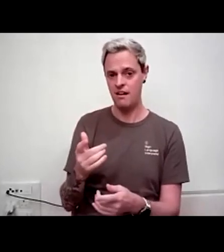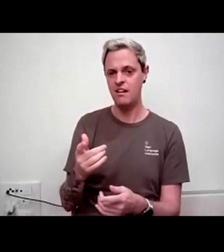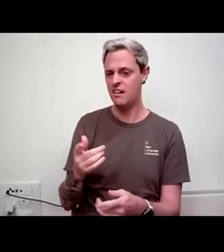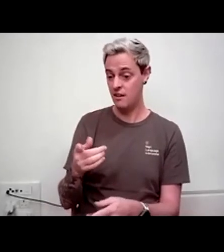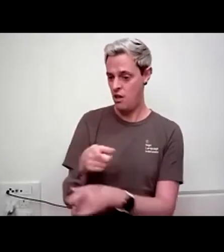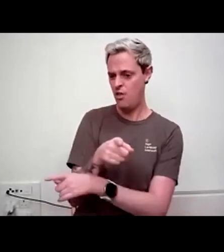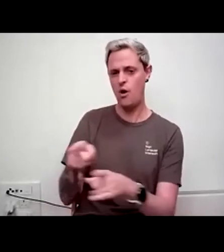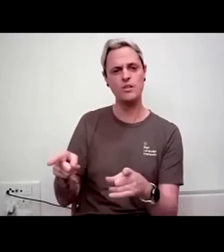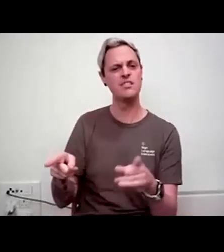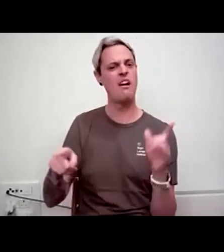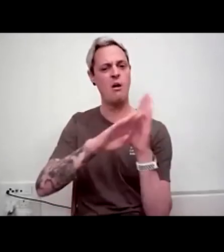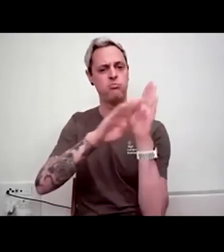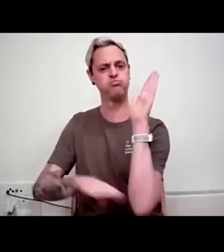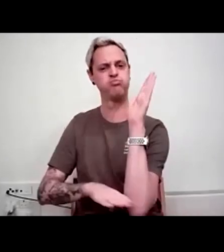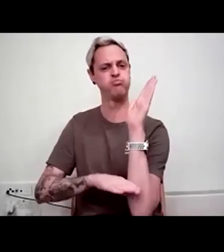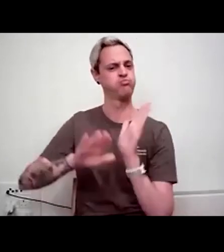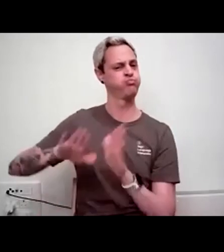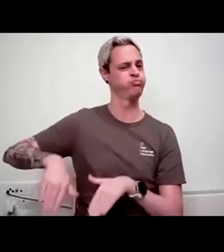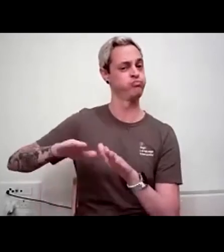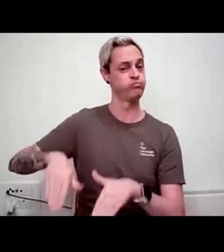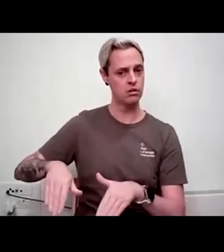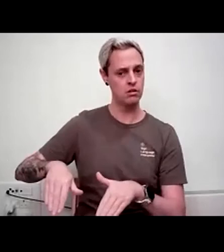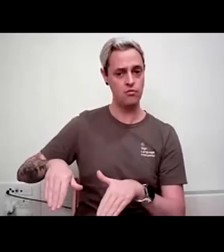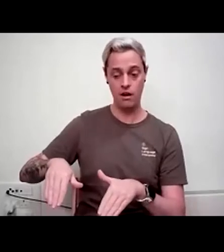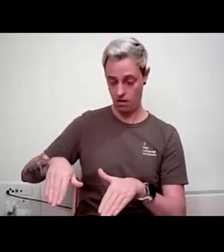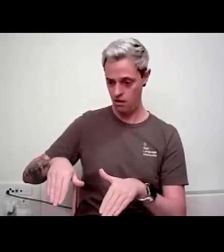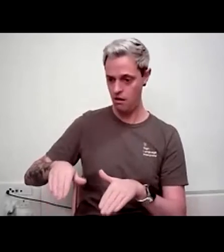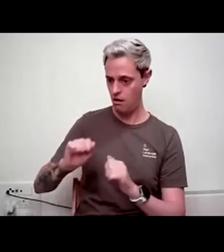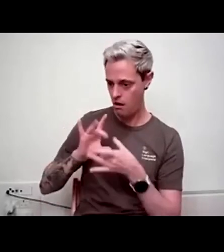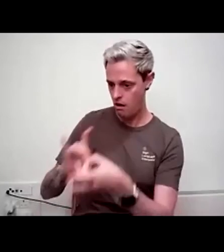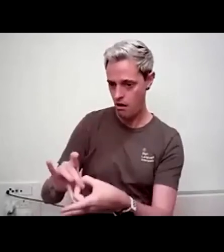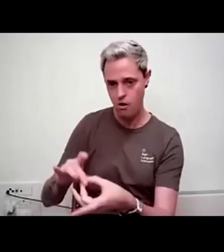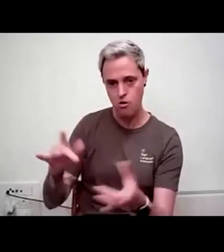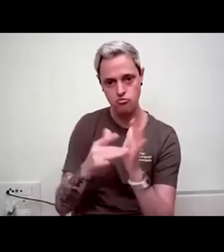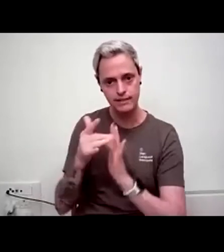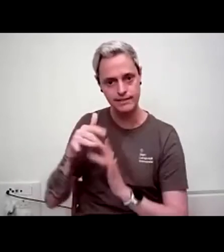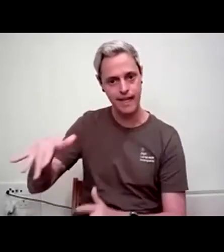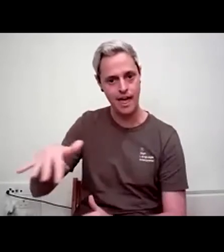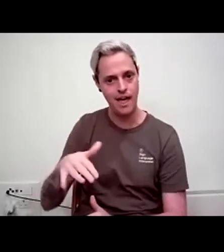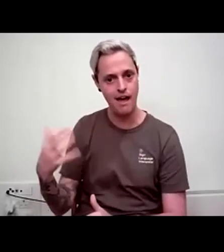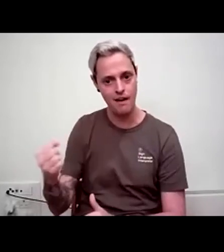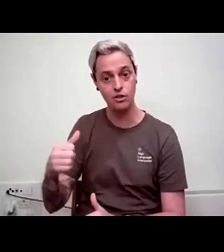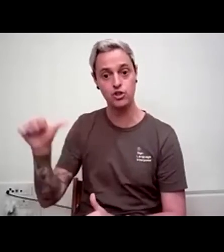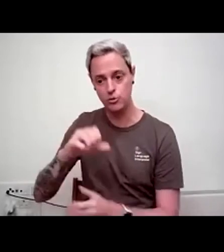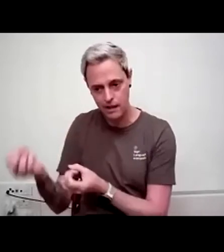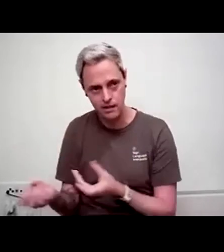that we're going to hear the specific and contextually relevant claims of Christ on our society that most needs to be heard